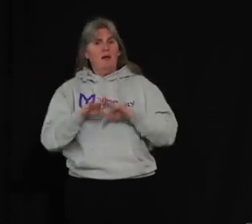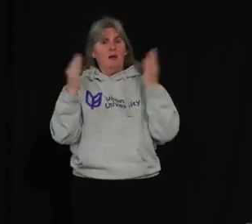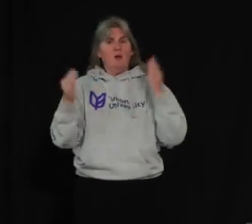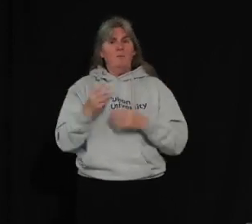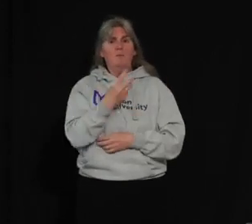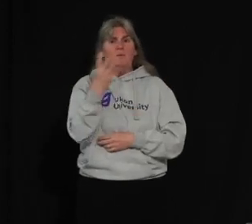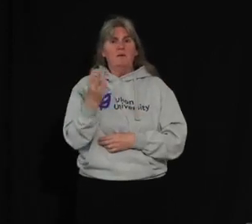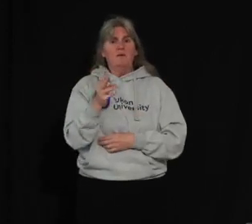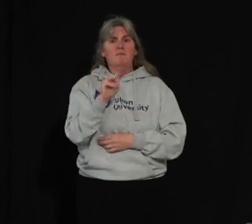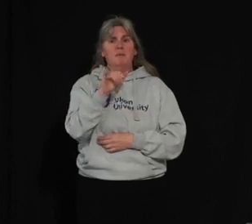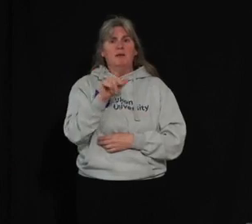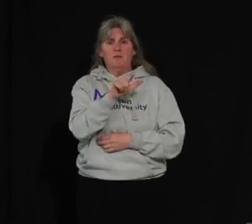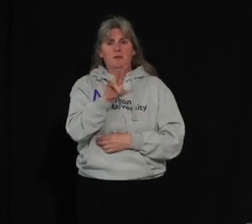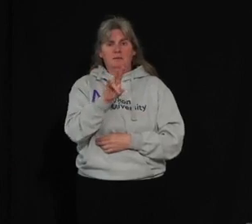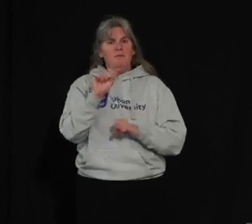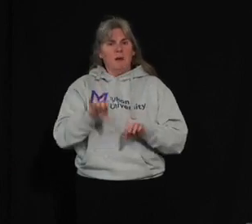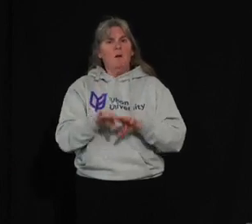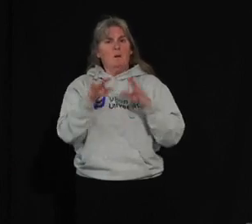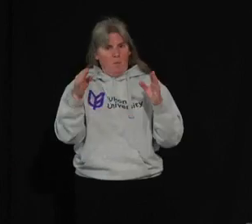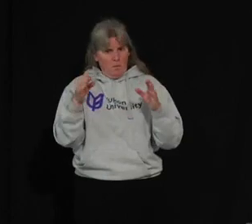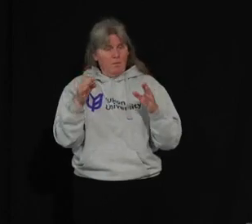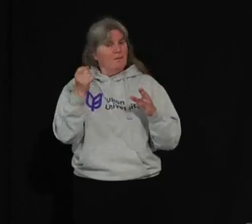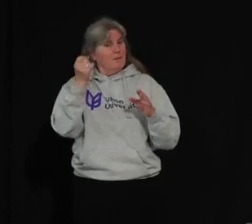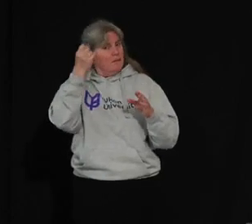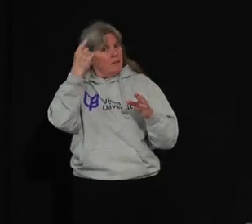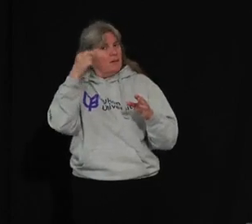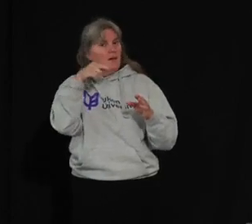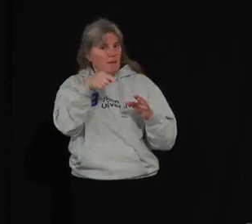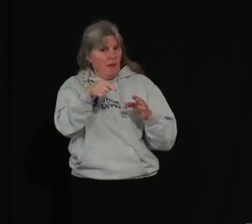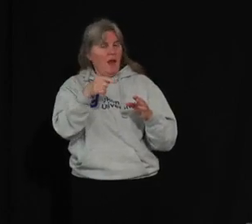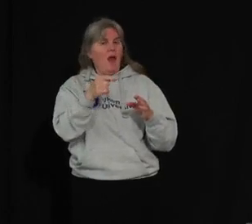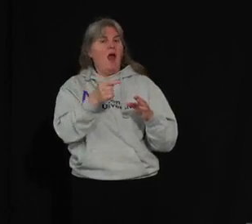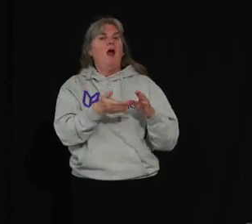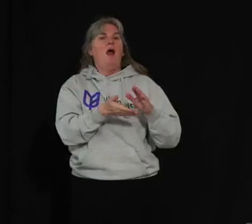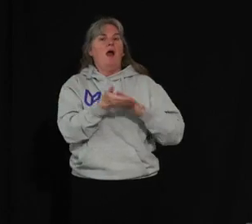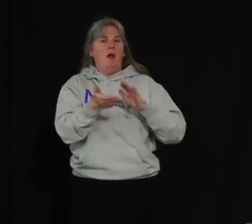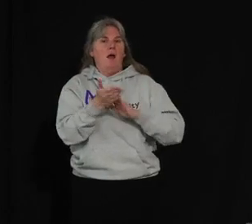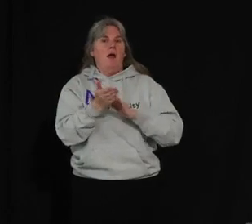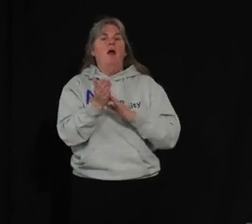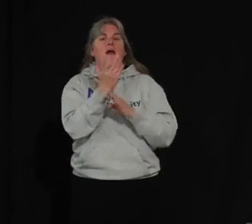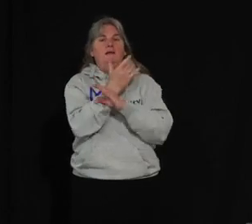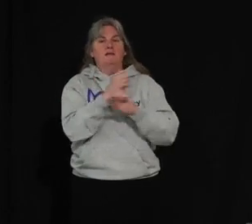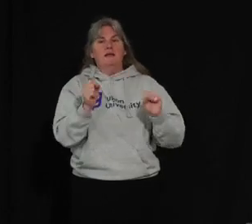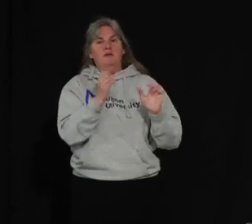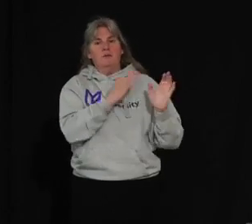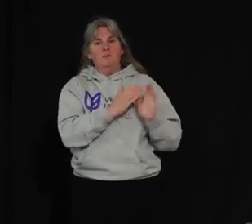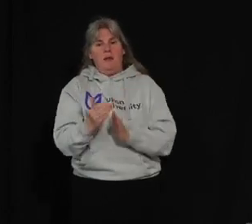now, they can open as of -- Wednesday, May 22nd -- 27th, as long as they have had their